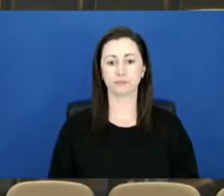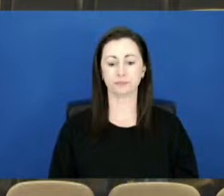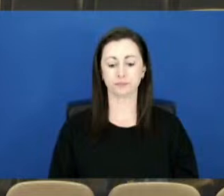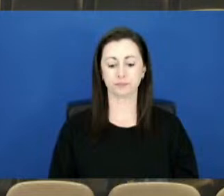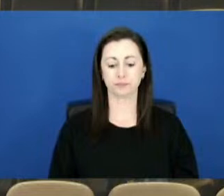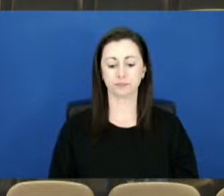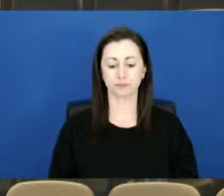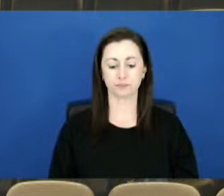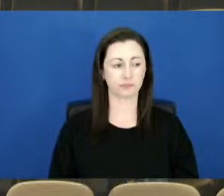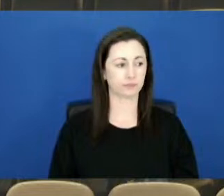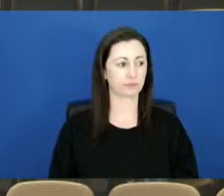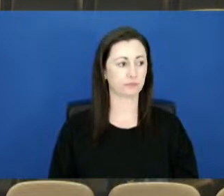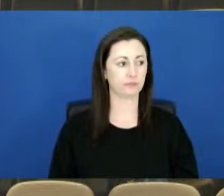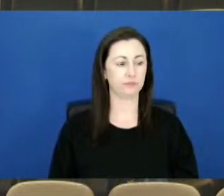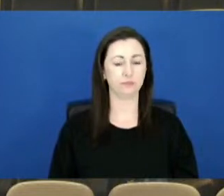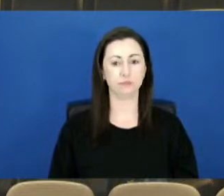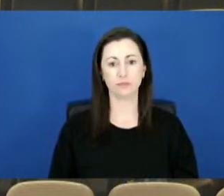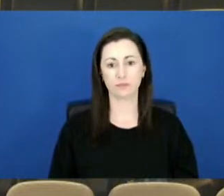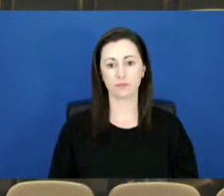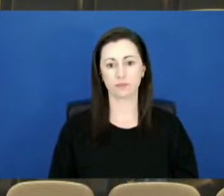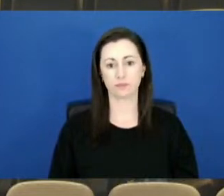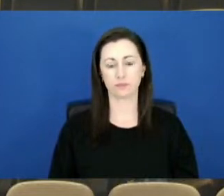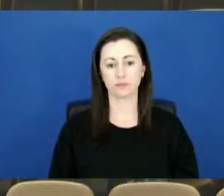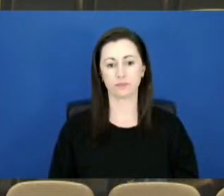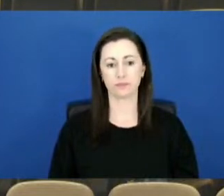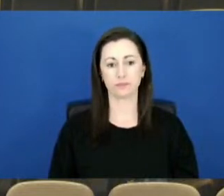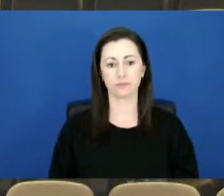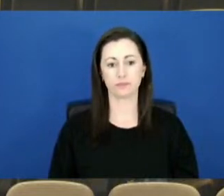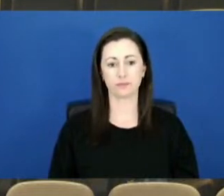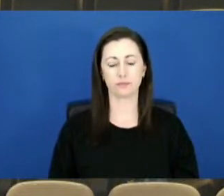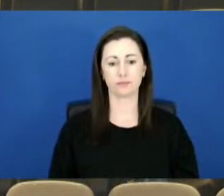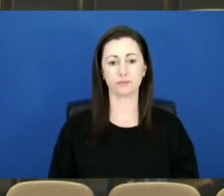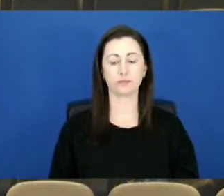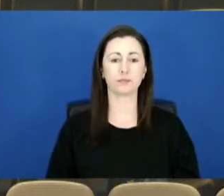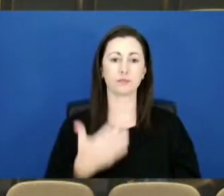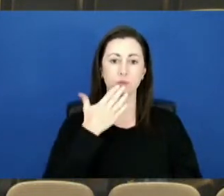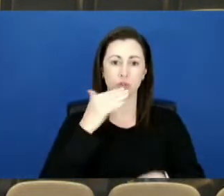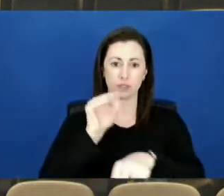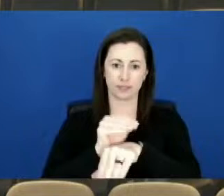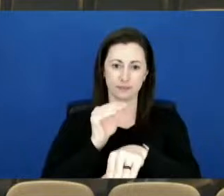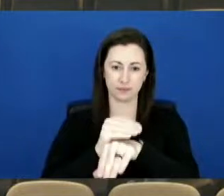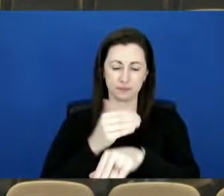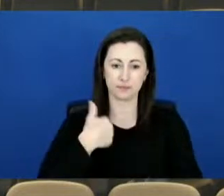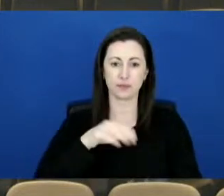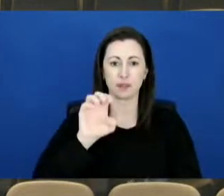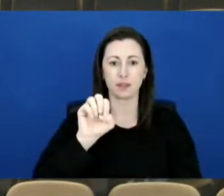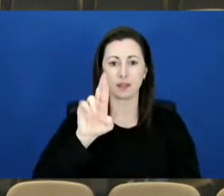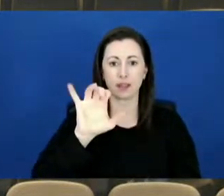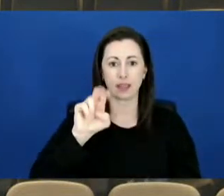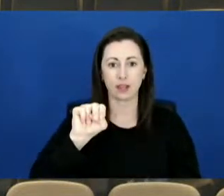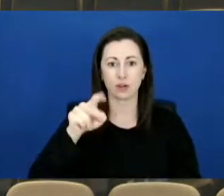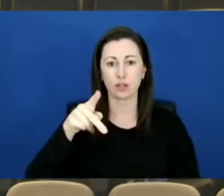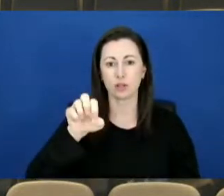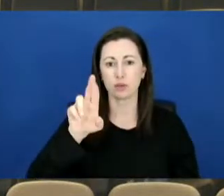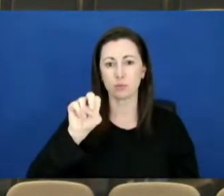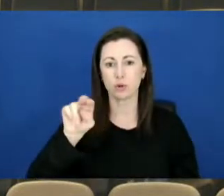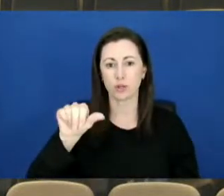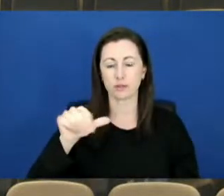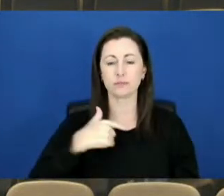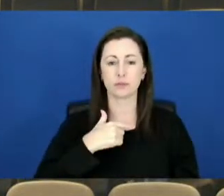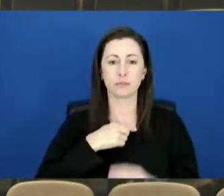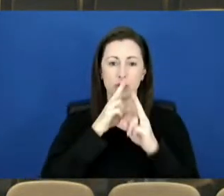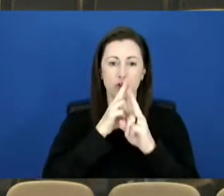[ APPL